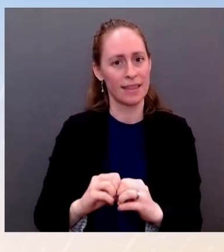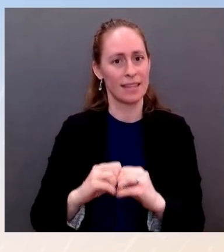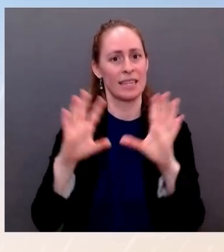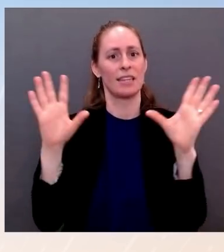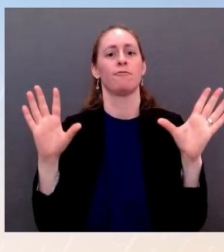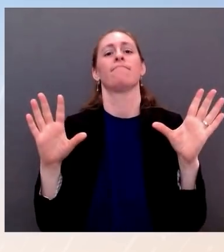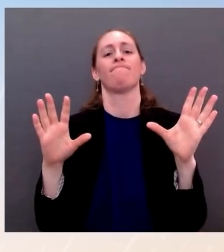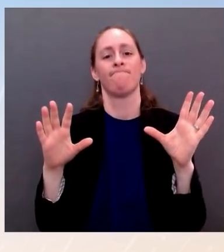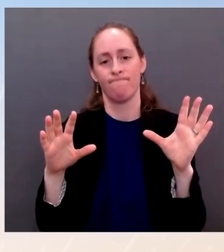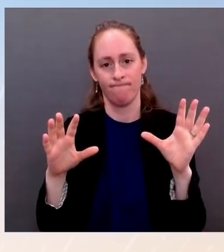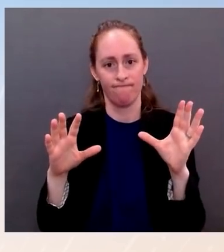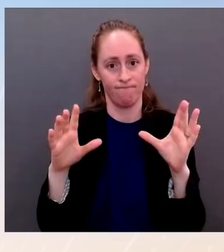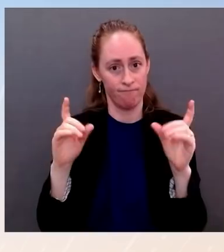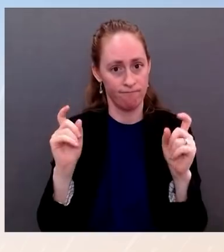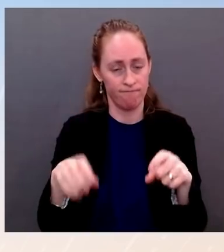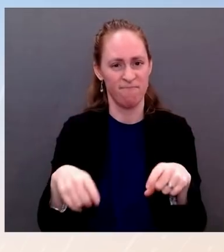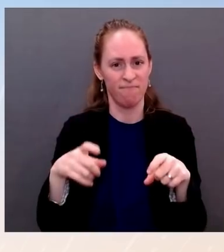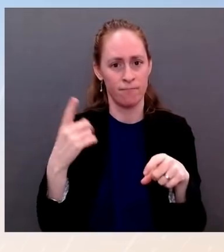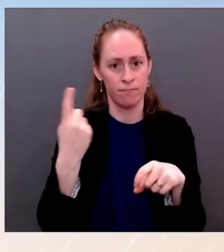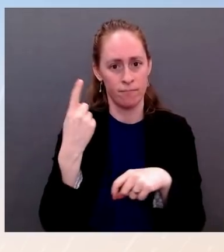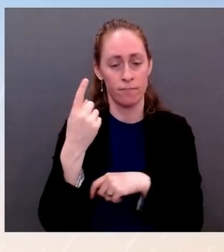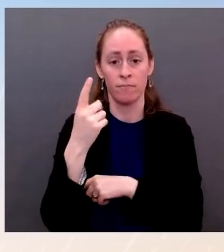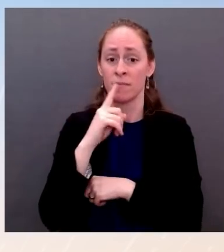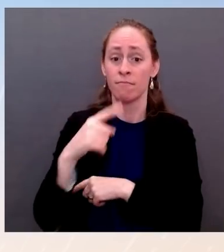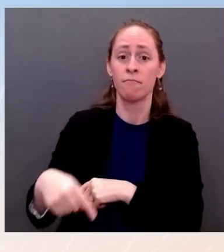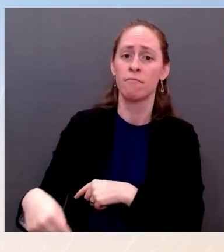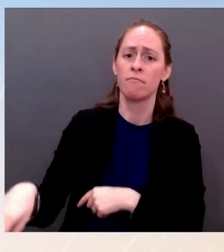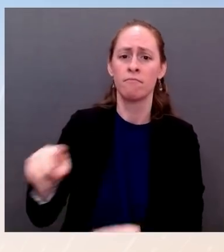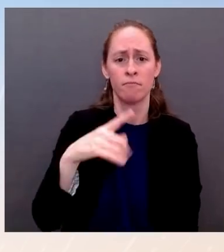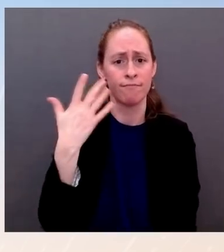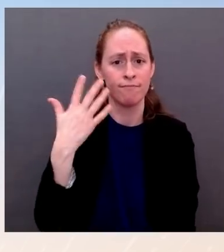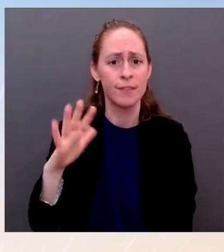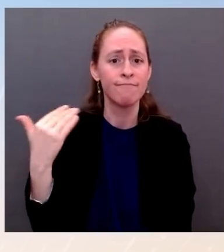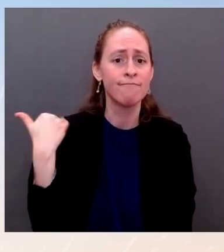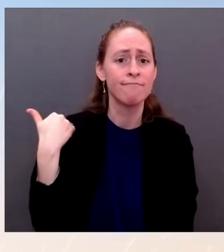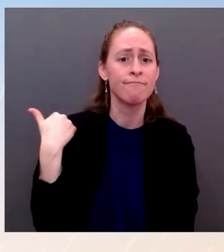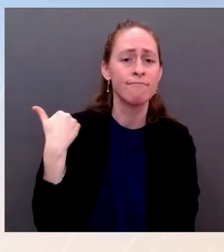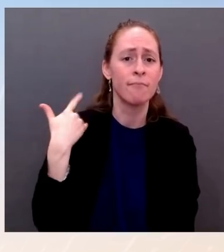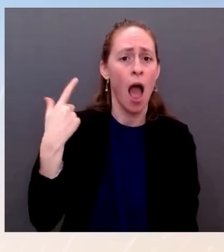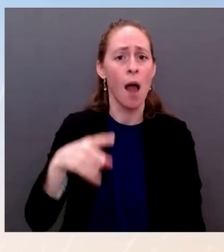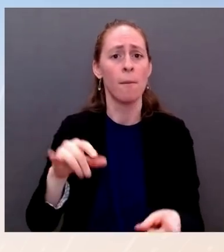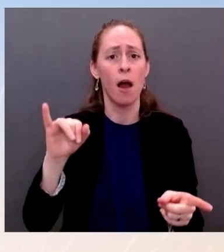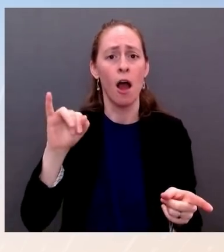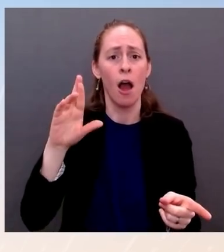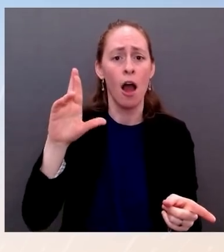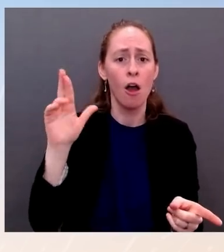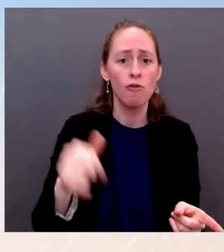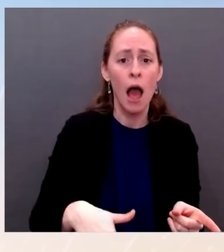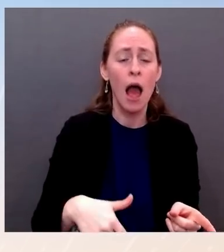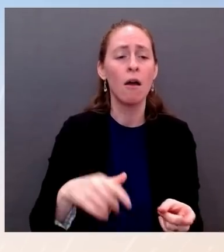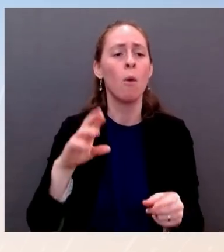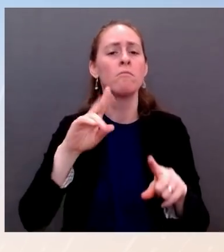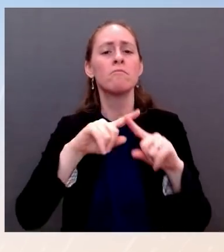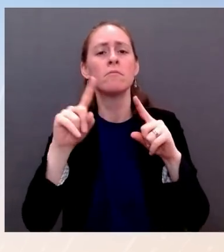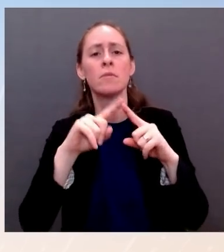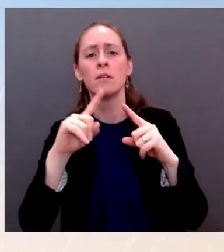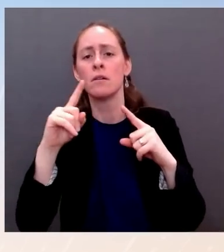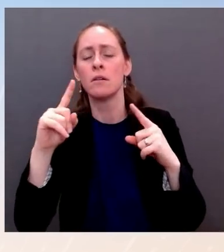and concerns about what the intelligence is showing? Does the administration see a need to just provide underlying intelligence?